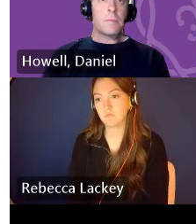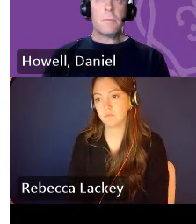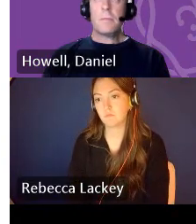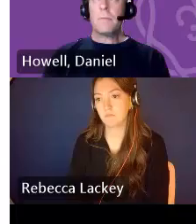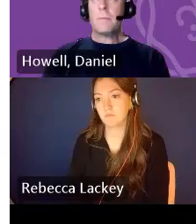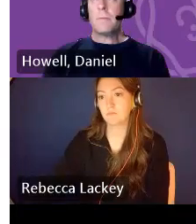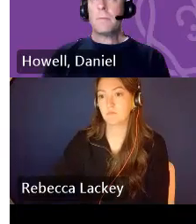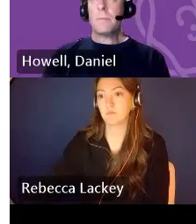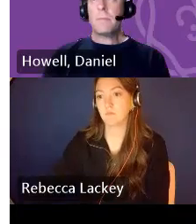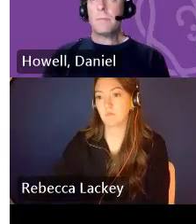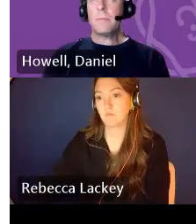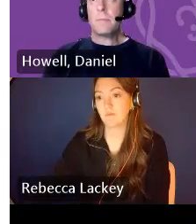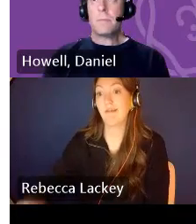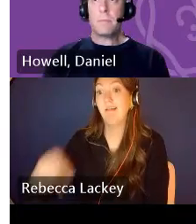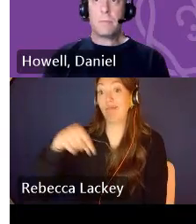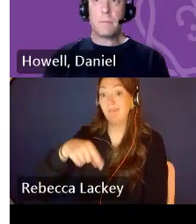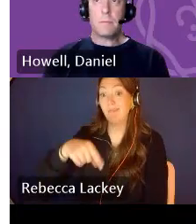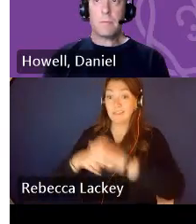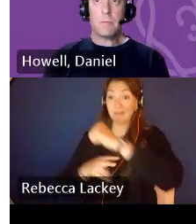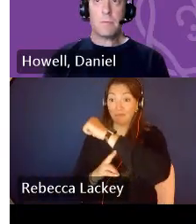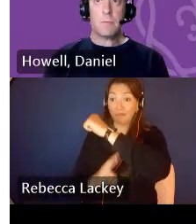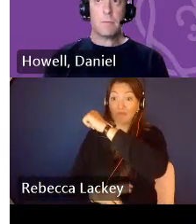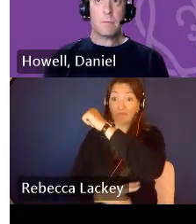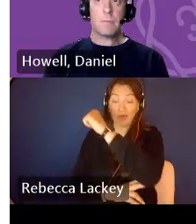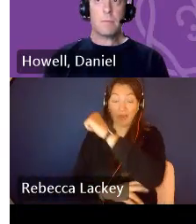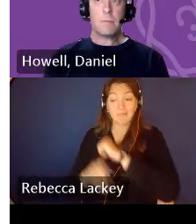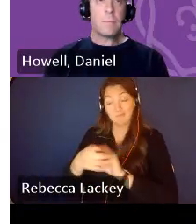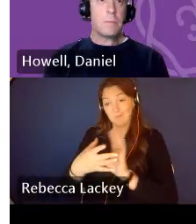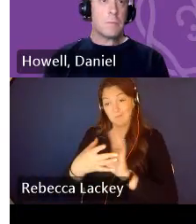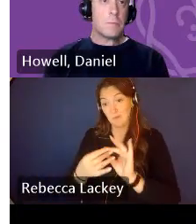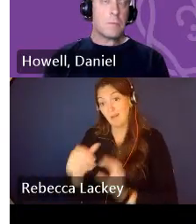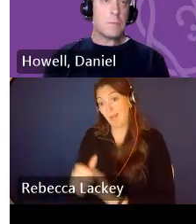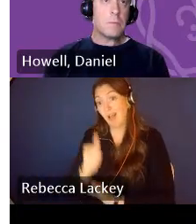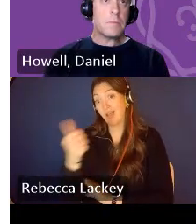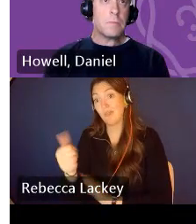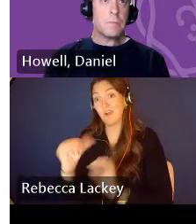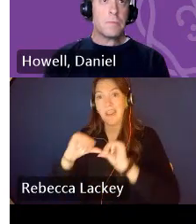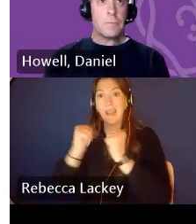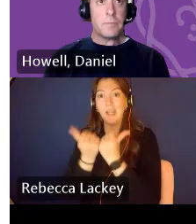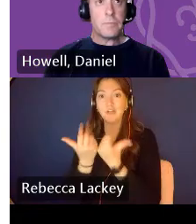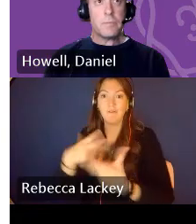and this bridge will as Dan mentioned there's other agencies involved mod